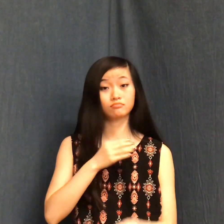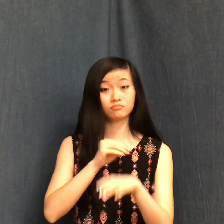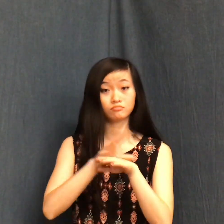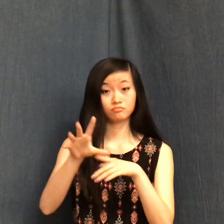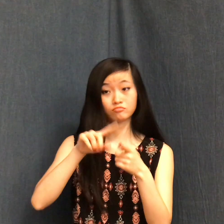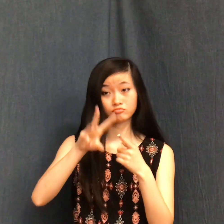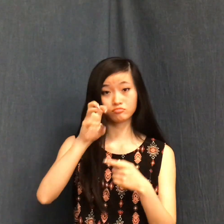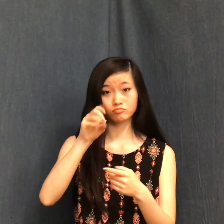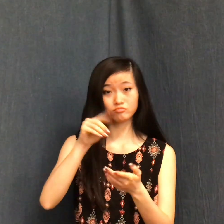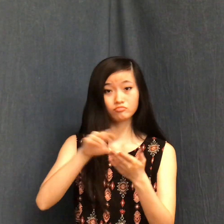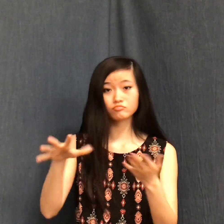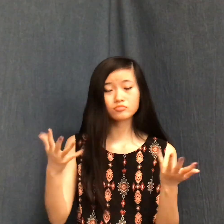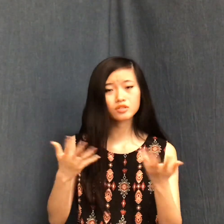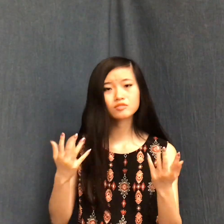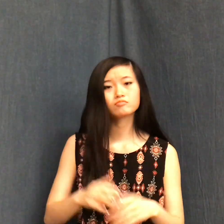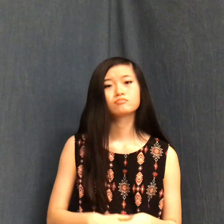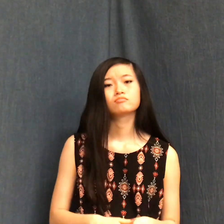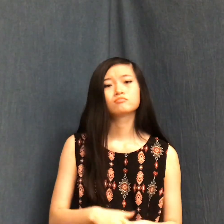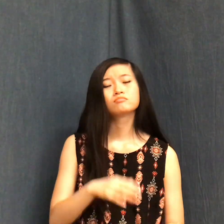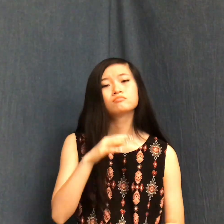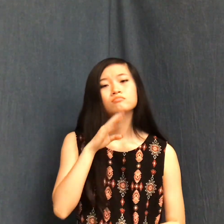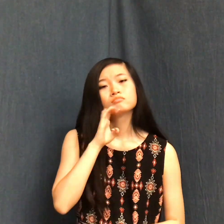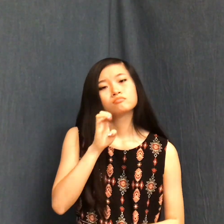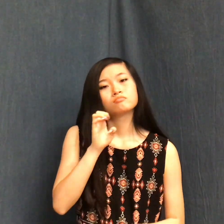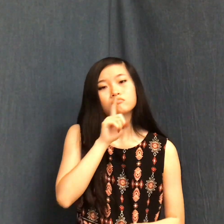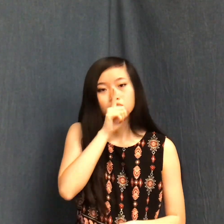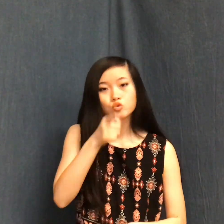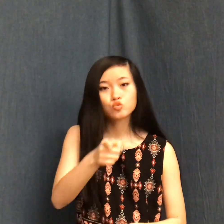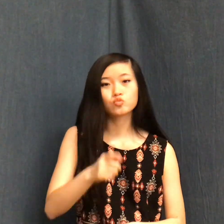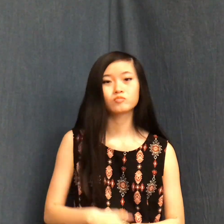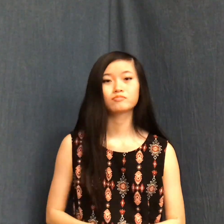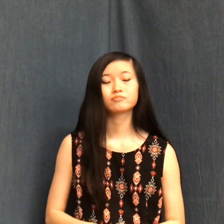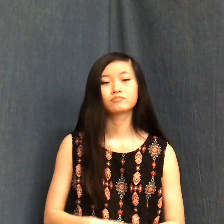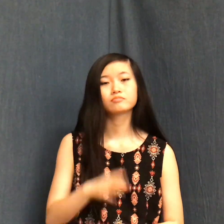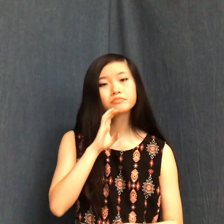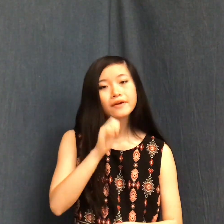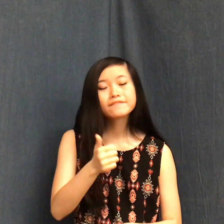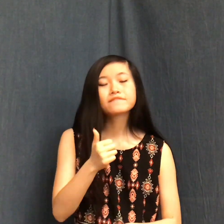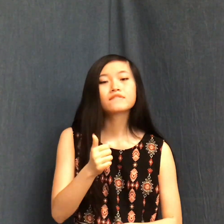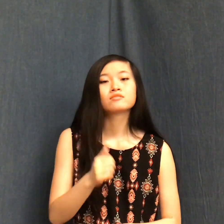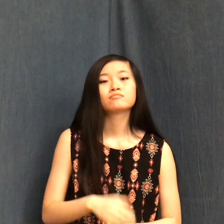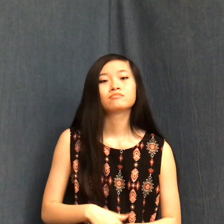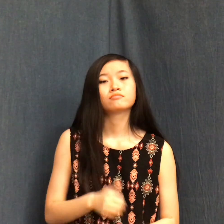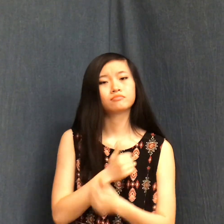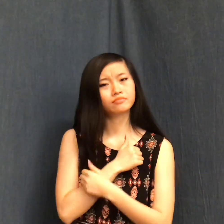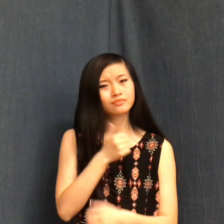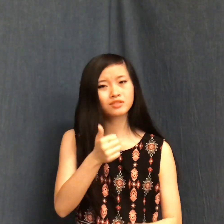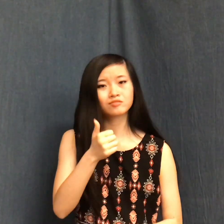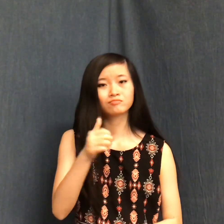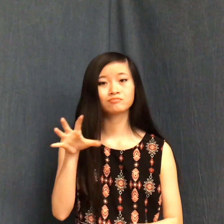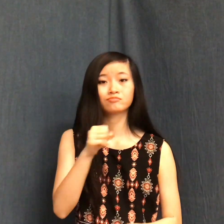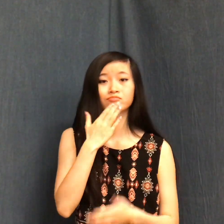My advice to WSD students is to be the real you. Be yourself. Love yourself.